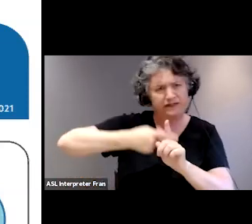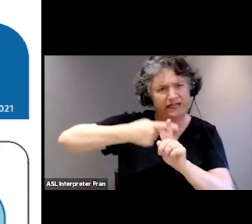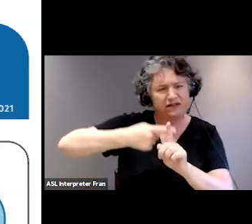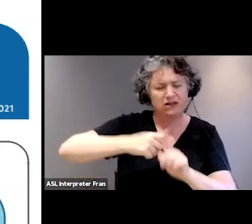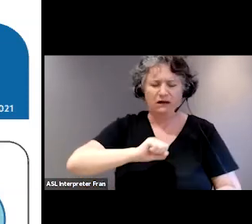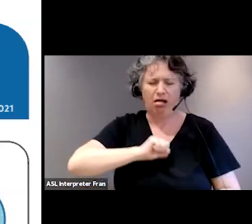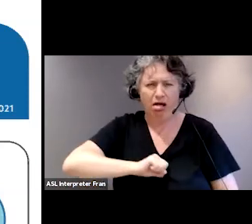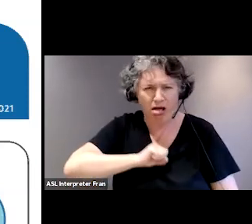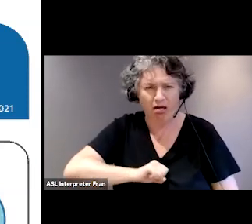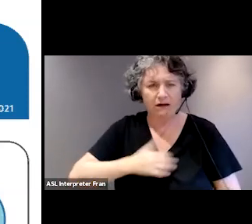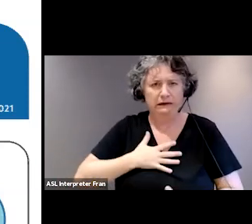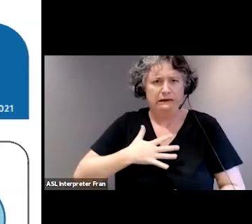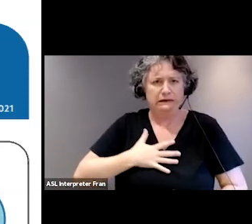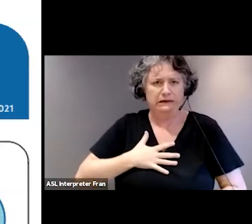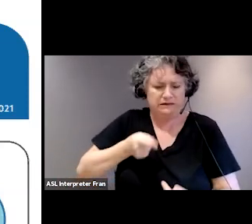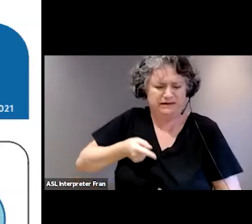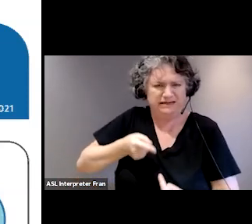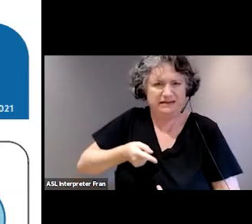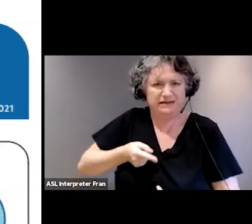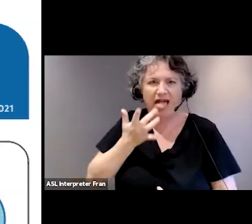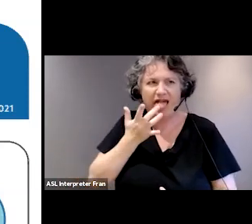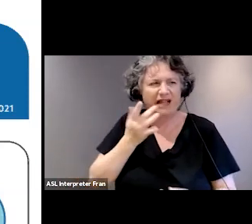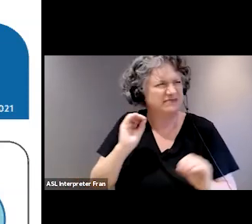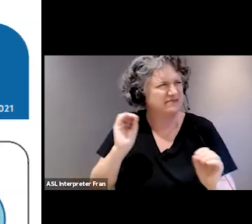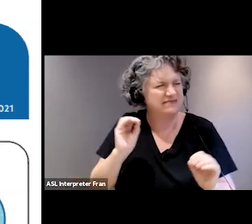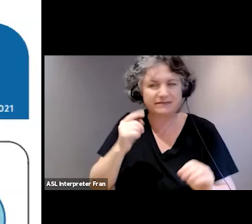So this light is titled COVID 19 symptoms in comparison to the flu and common cold.